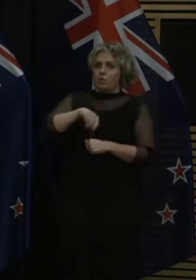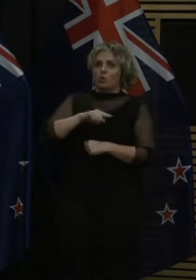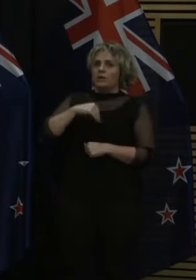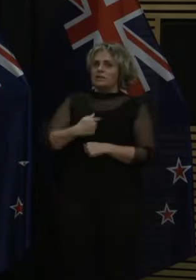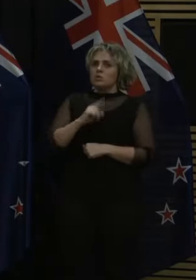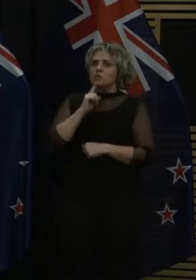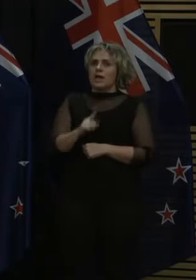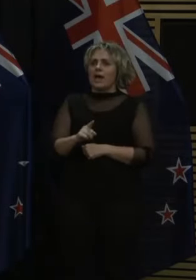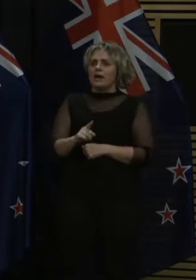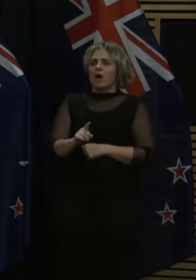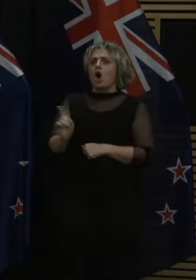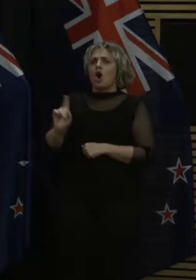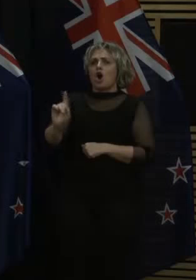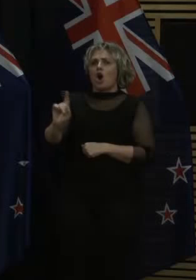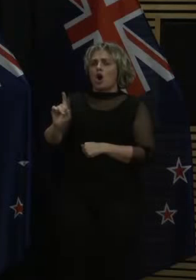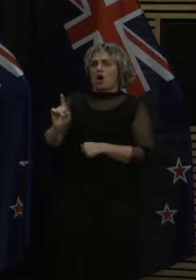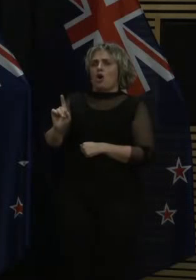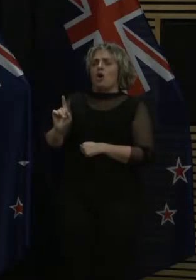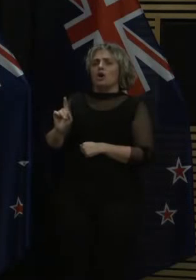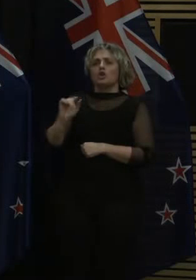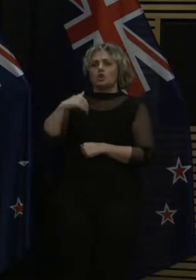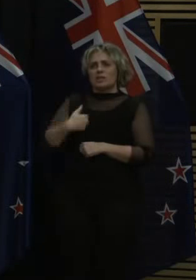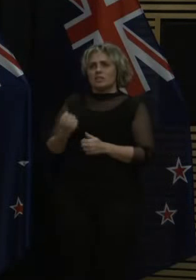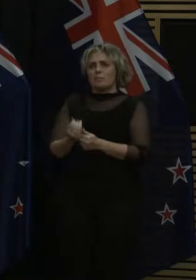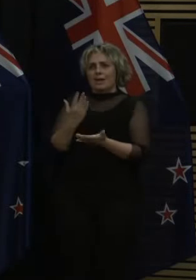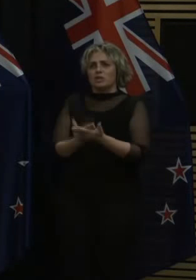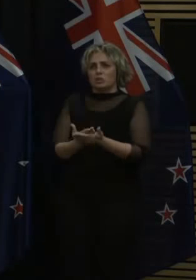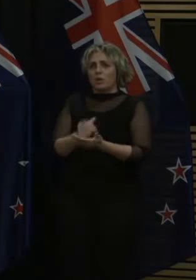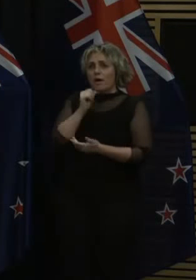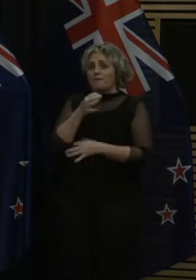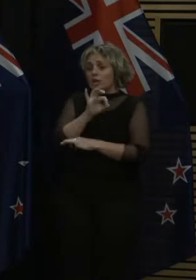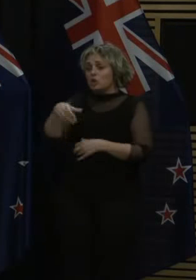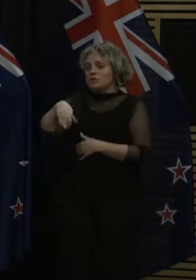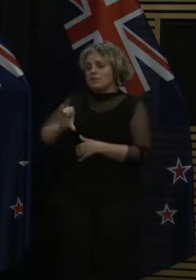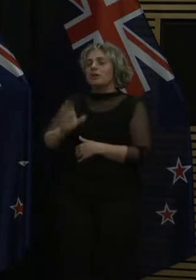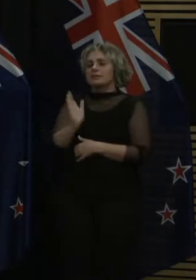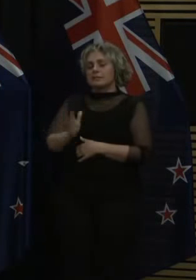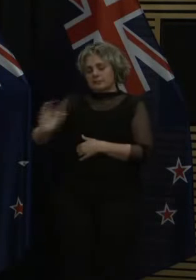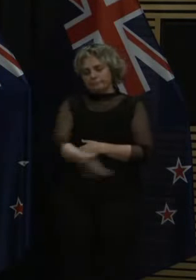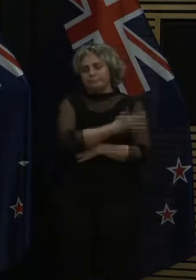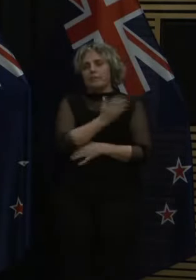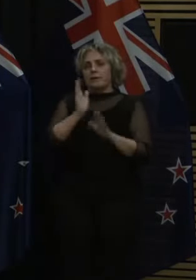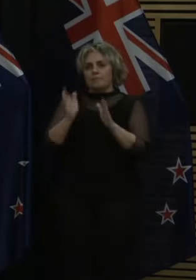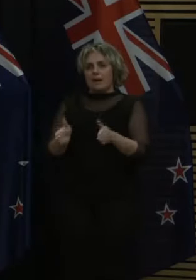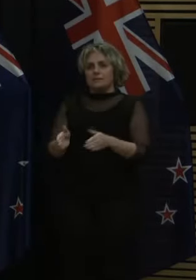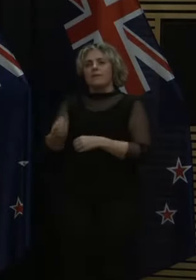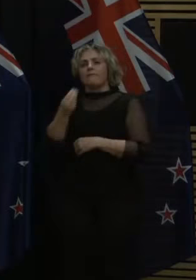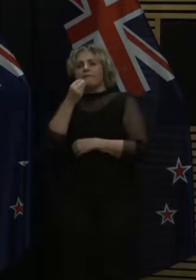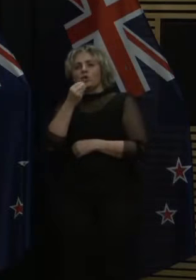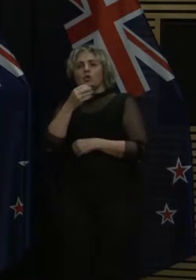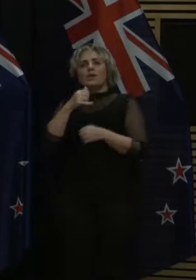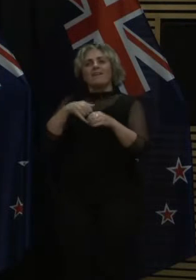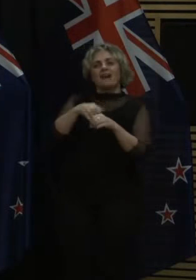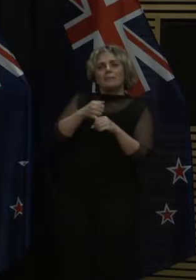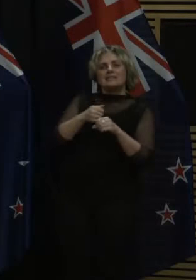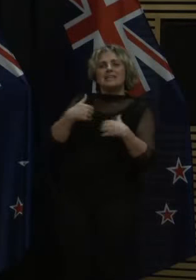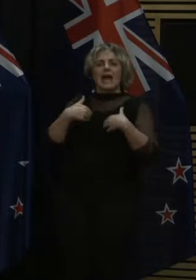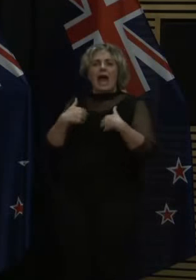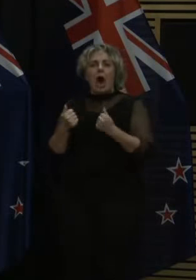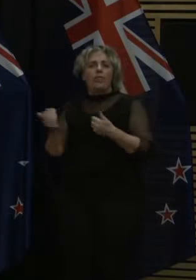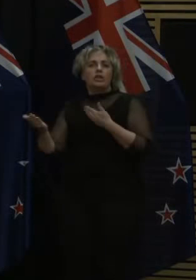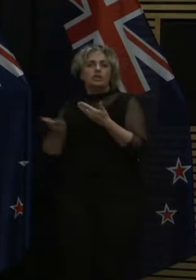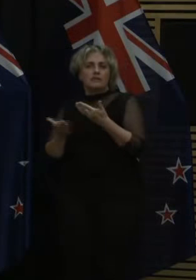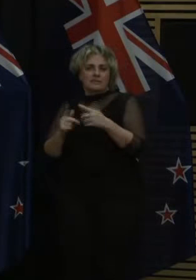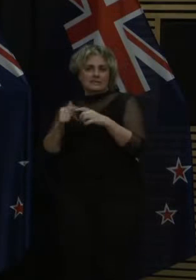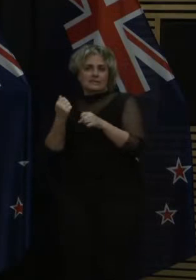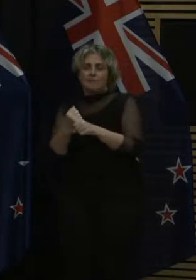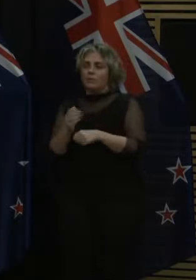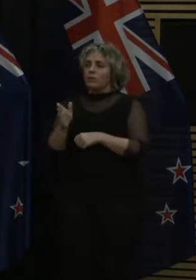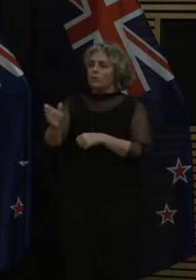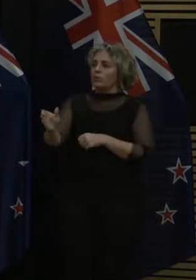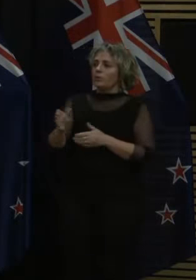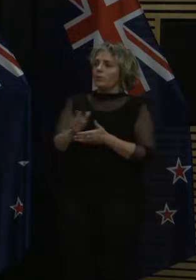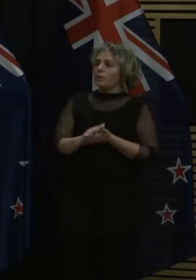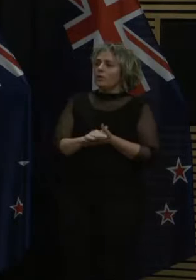the third is areas where you